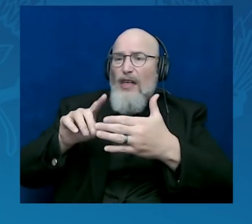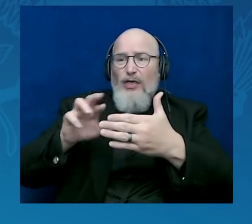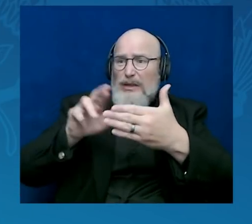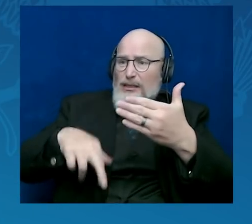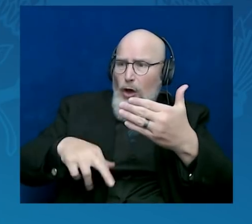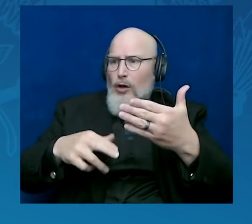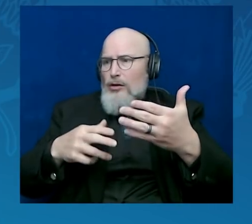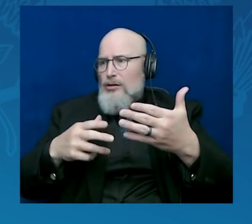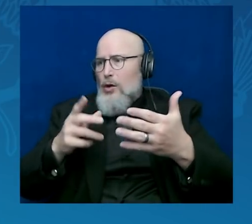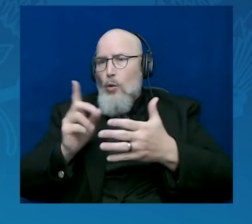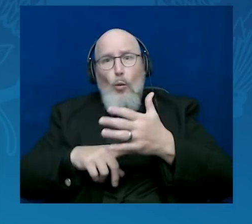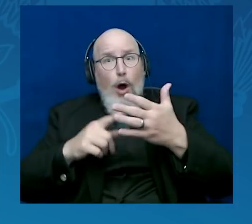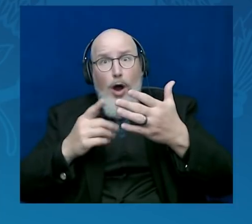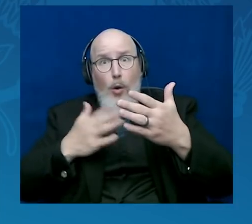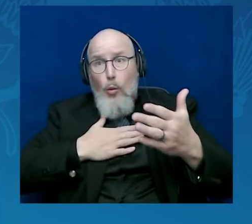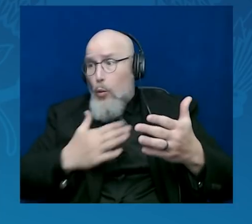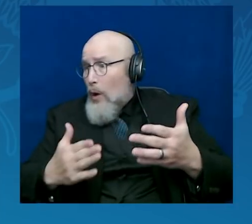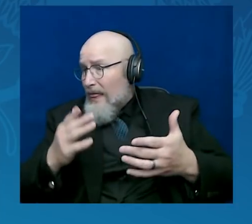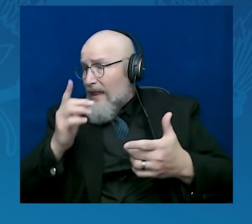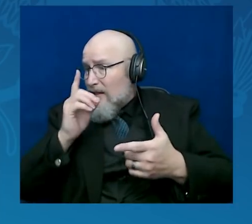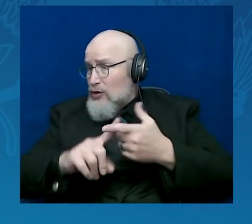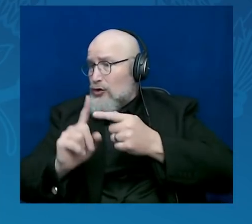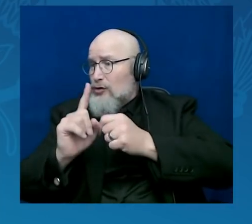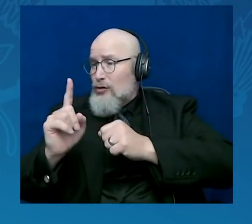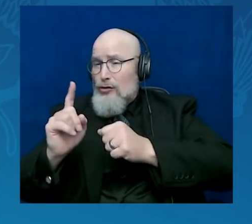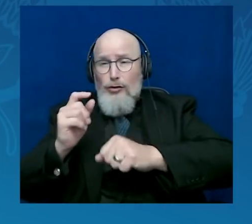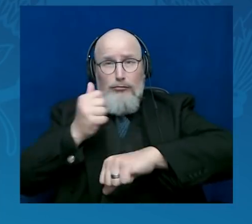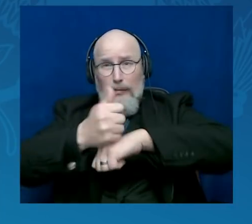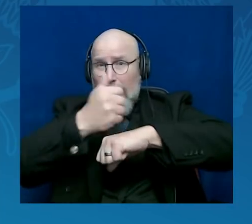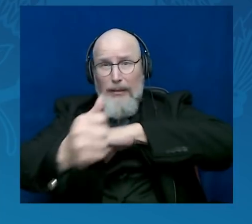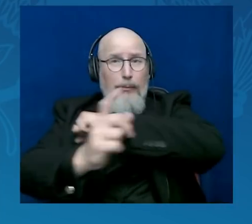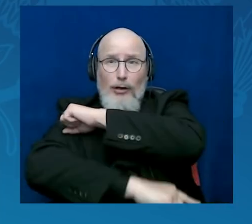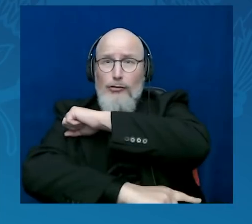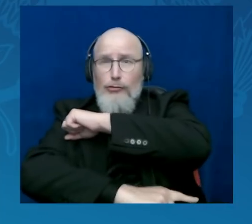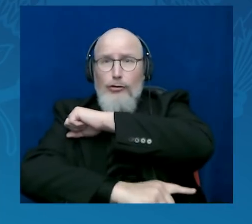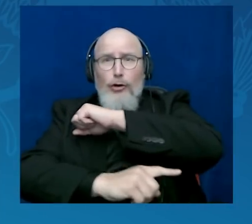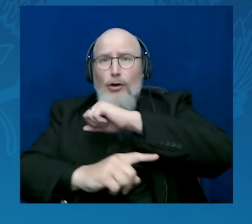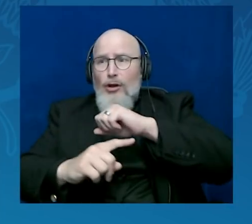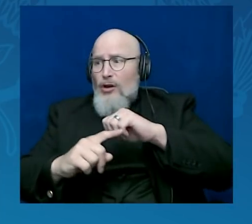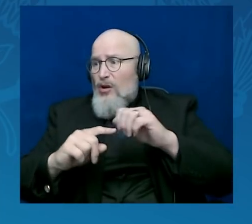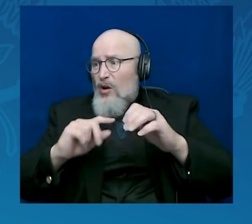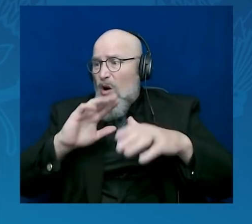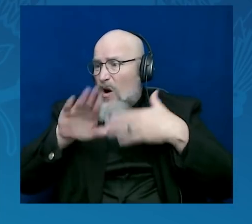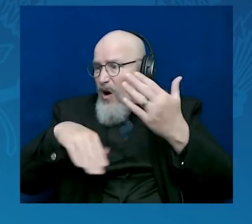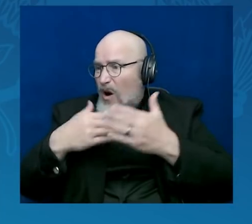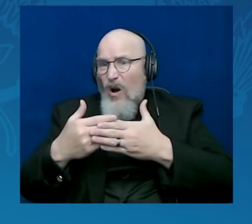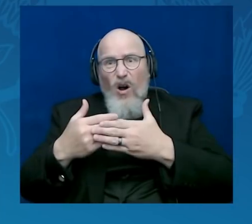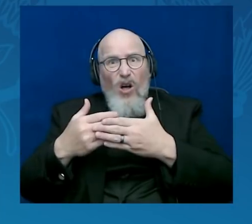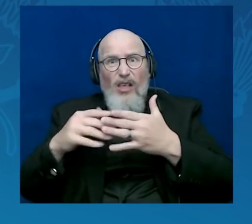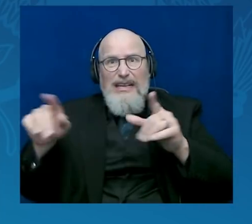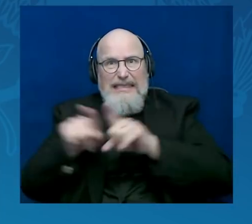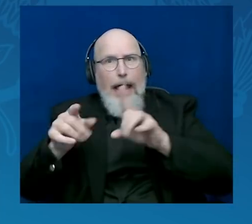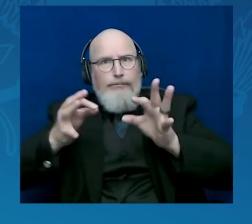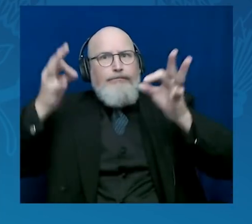So we didn't all start out in the same place. But through diplomacy -- and again, this speaks to the strength of diplomacy --